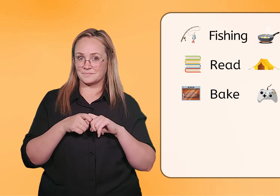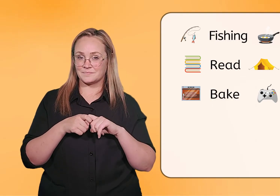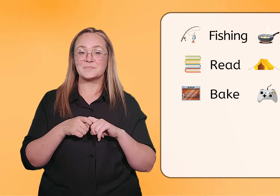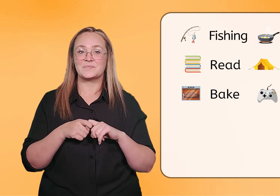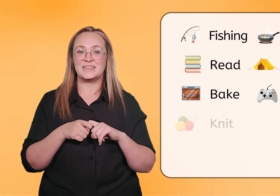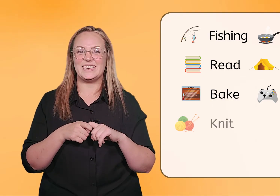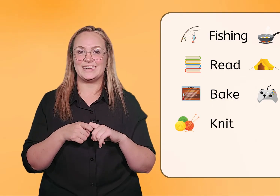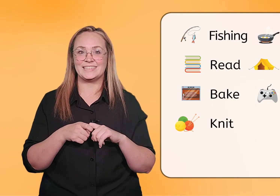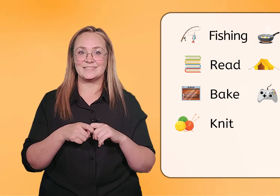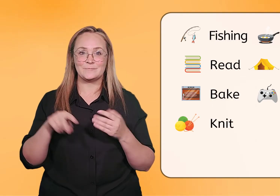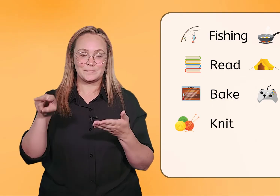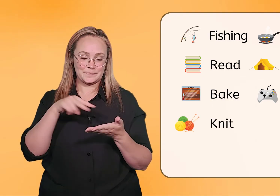Knit.